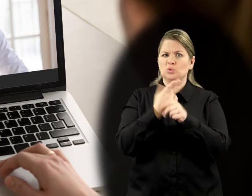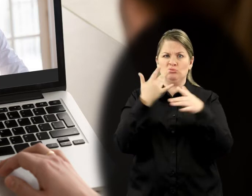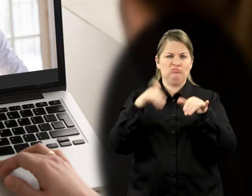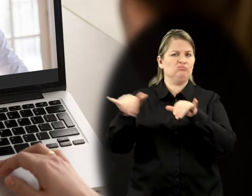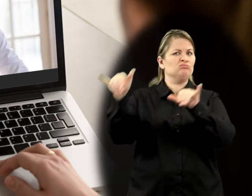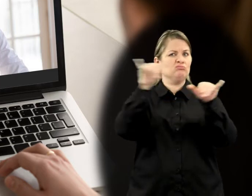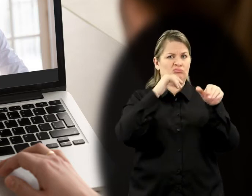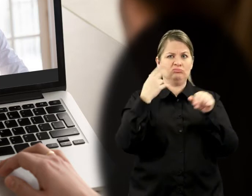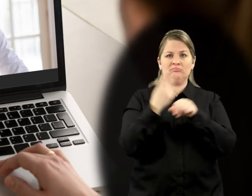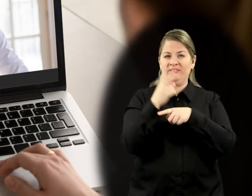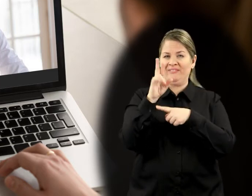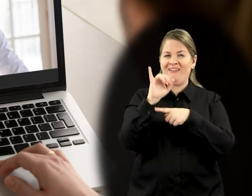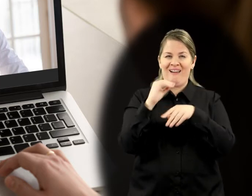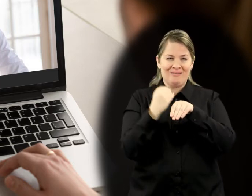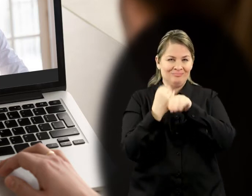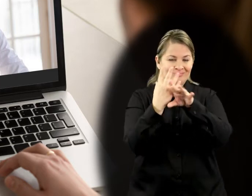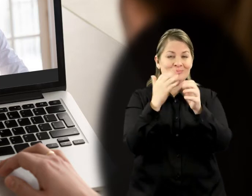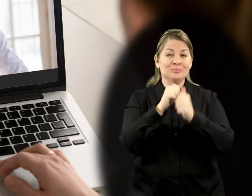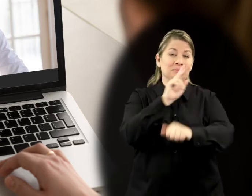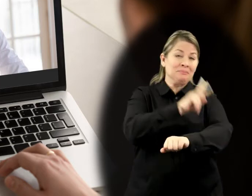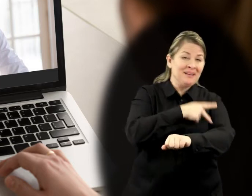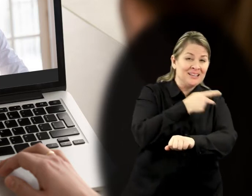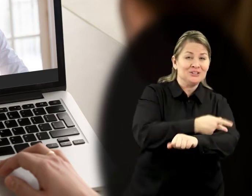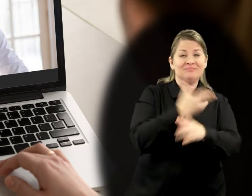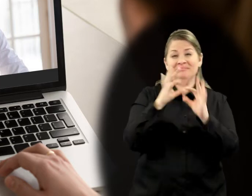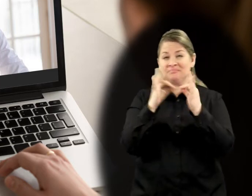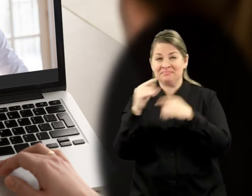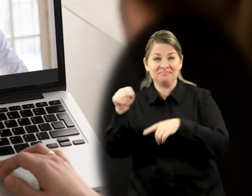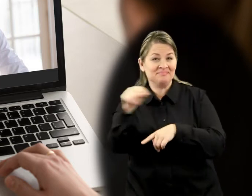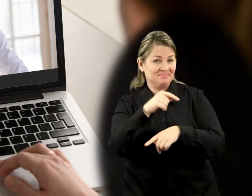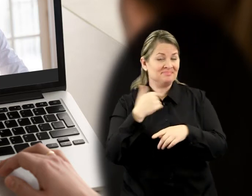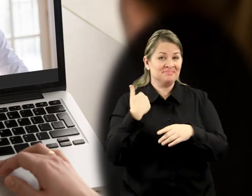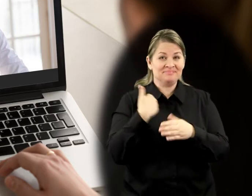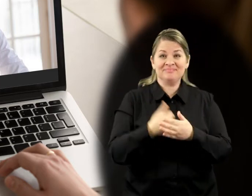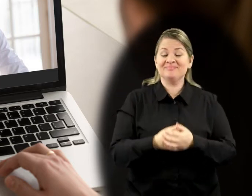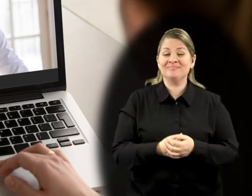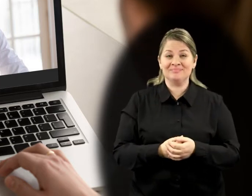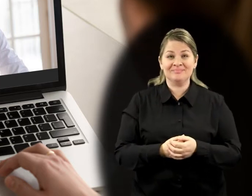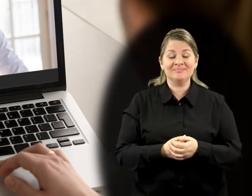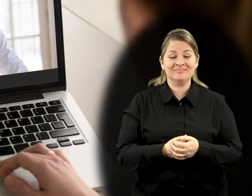to communicate with patients who are deaf and family members.